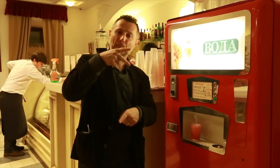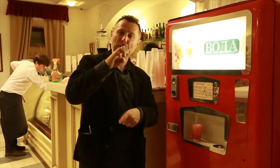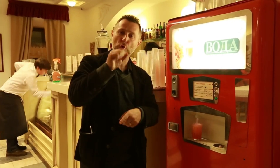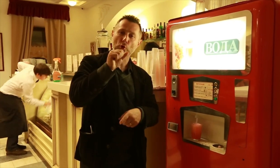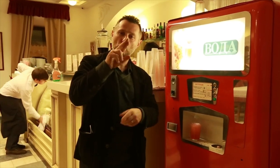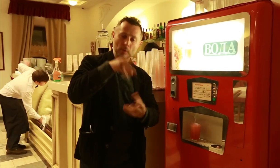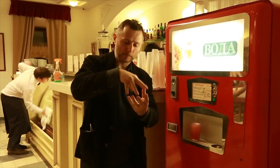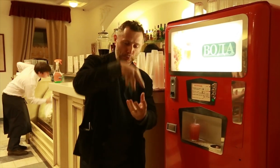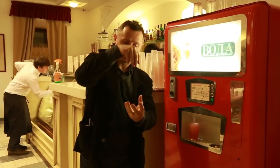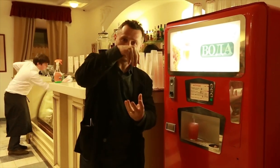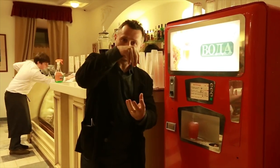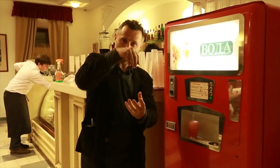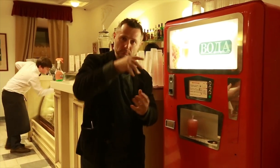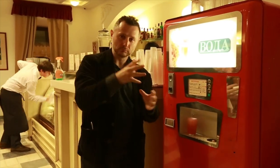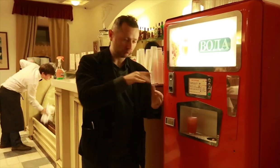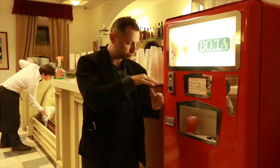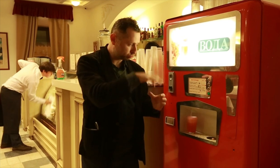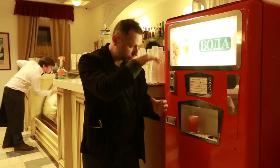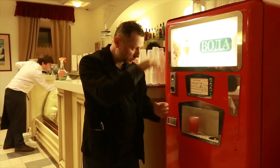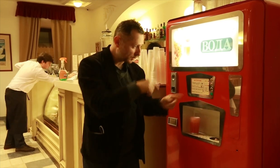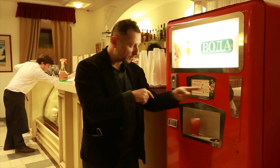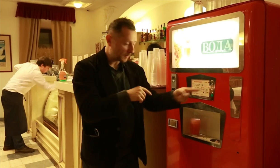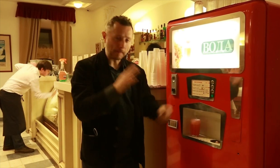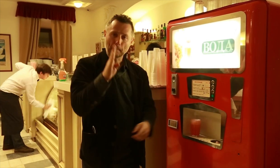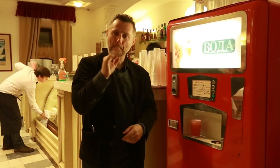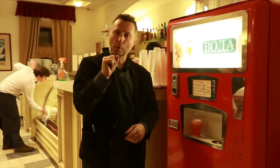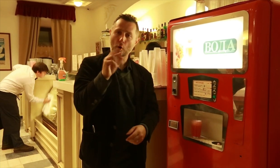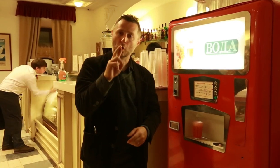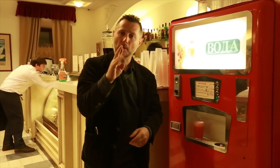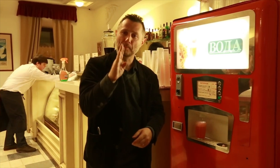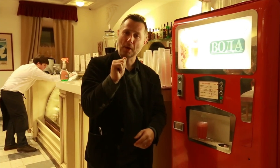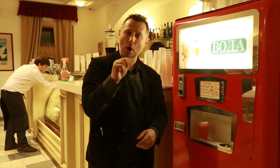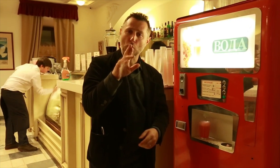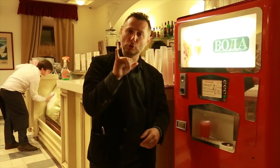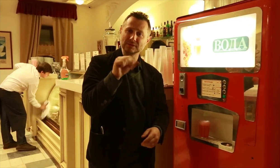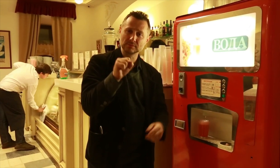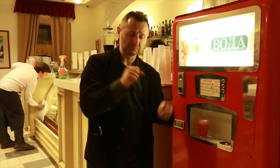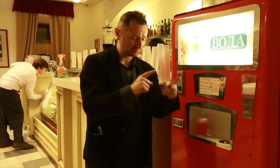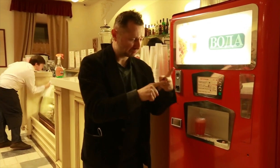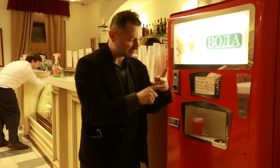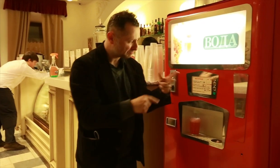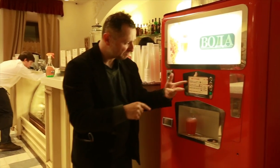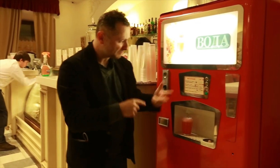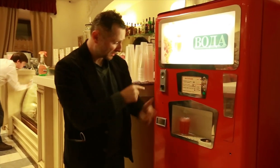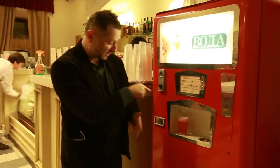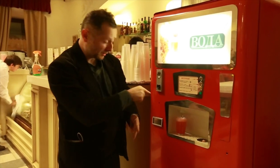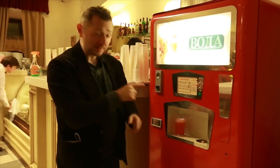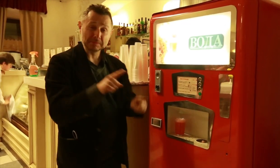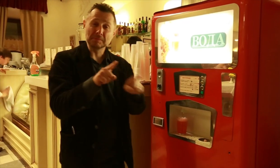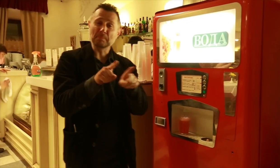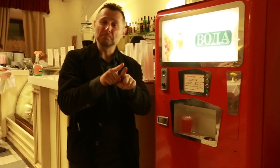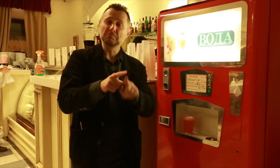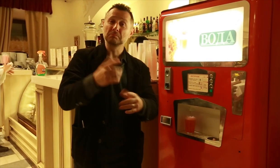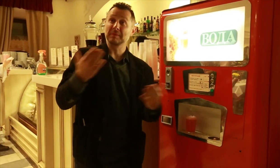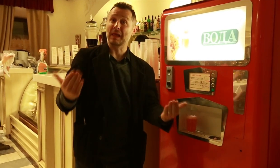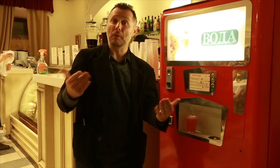barberry, which makes it different from America and the rest of the world because their soda